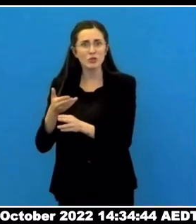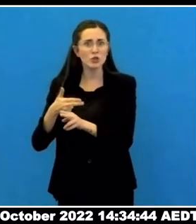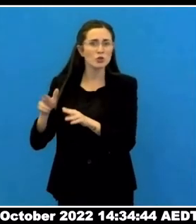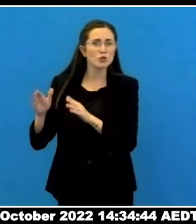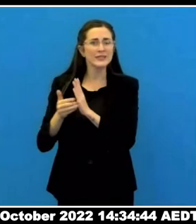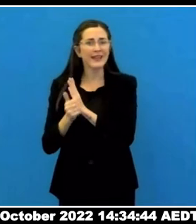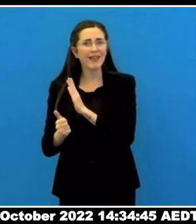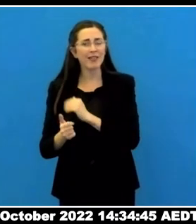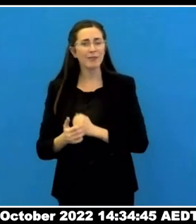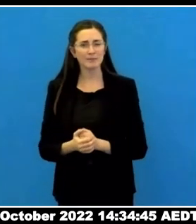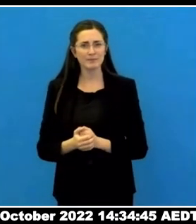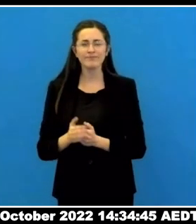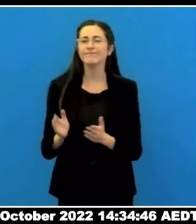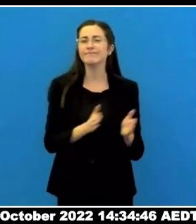I now turn to daily support: